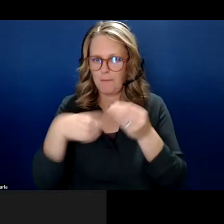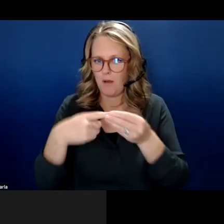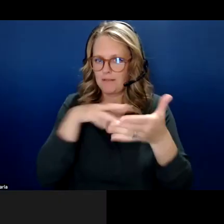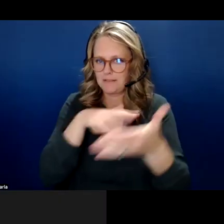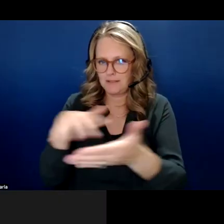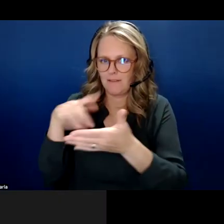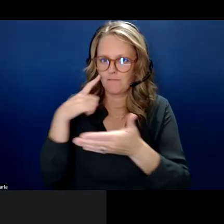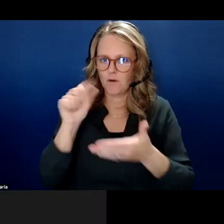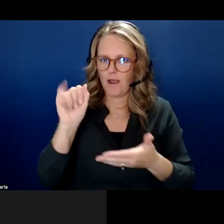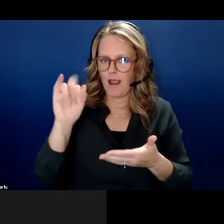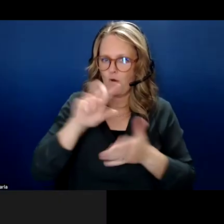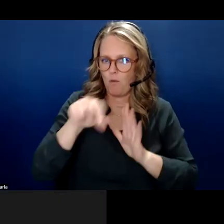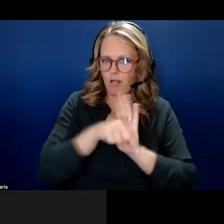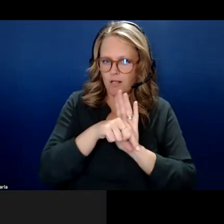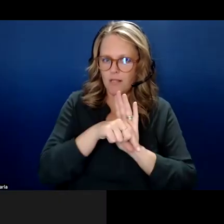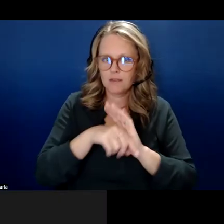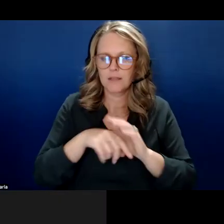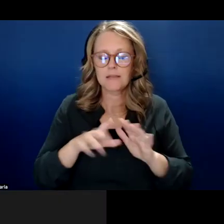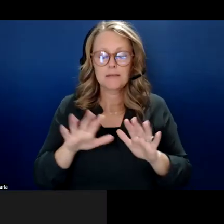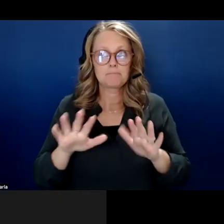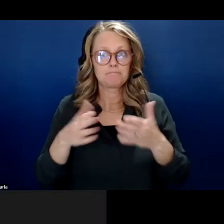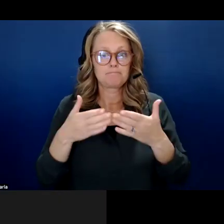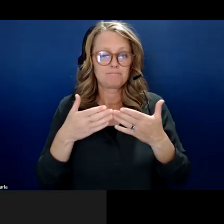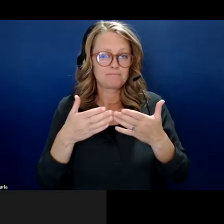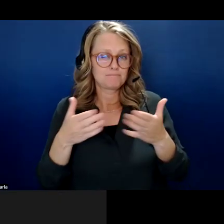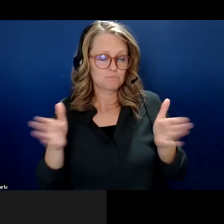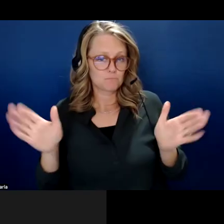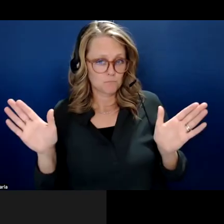I think generally speaking what we'll find